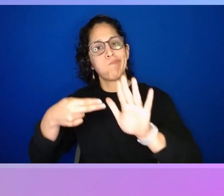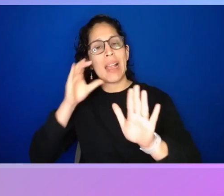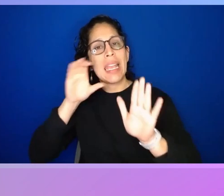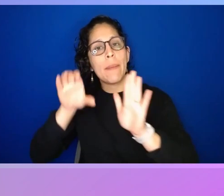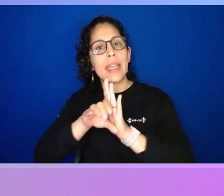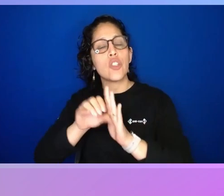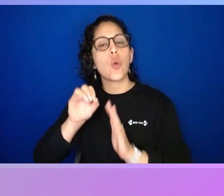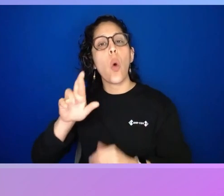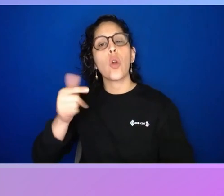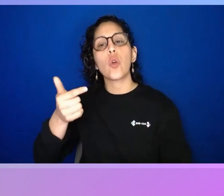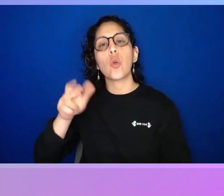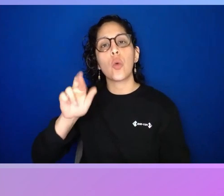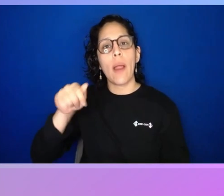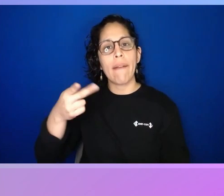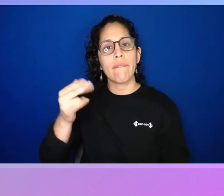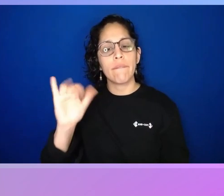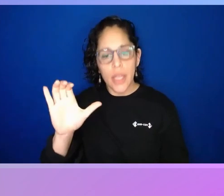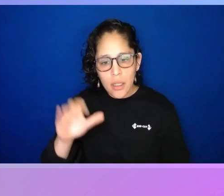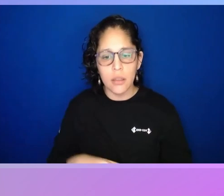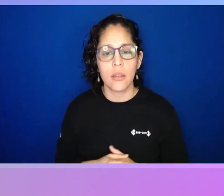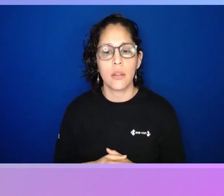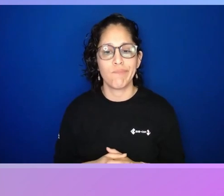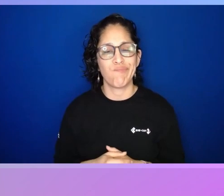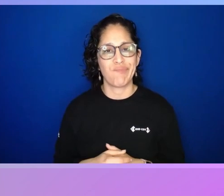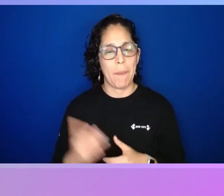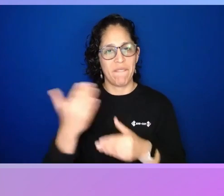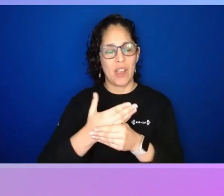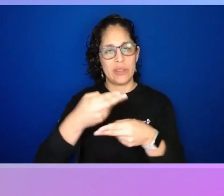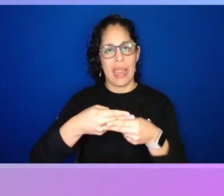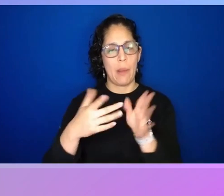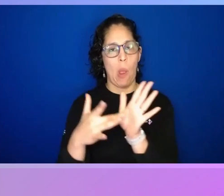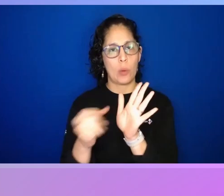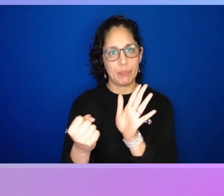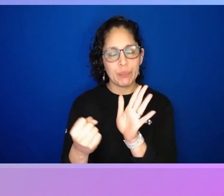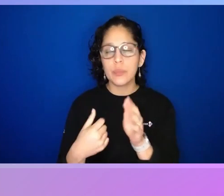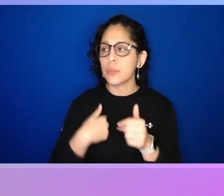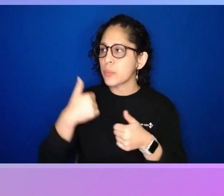going to see. It's important to highlight that this is doing that particular action for